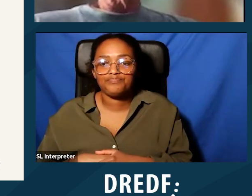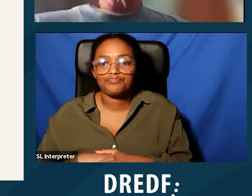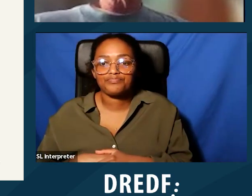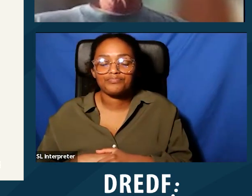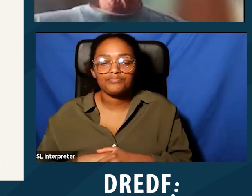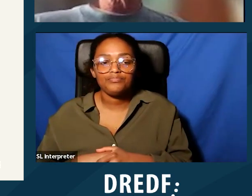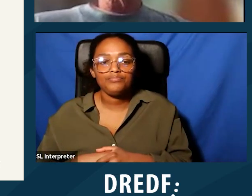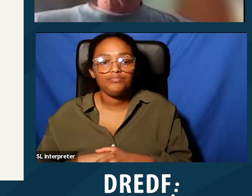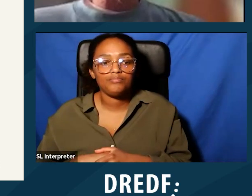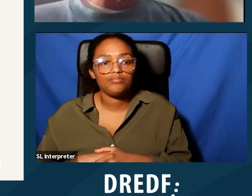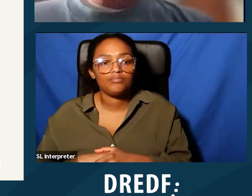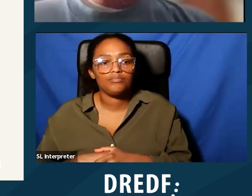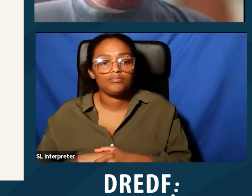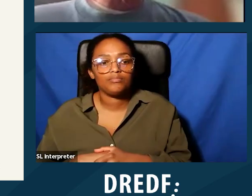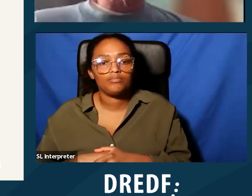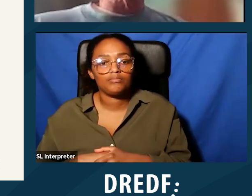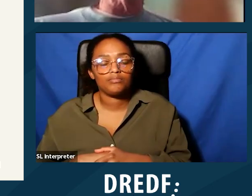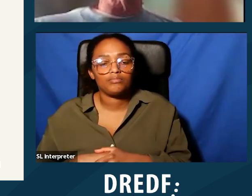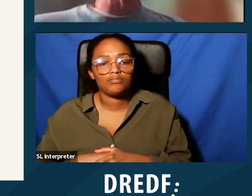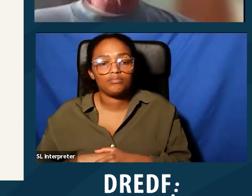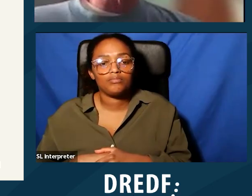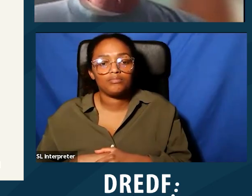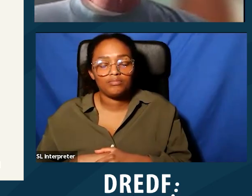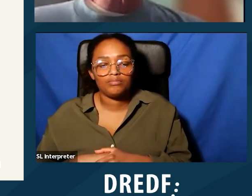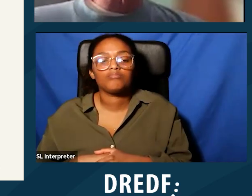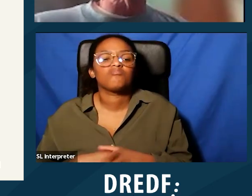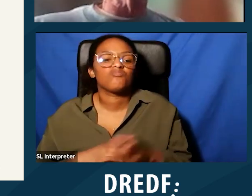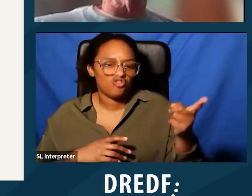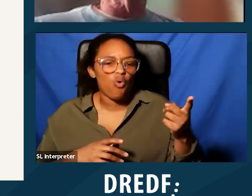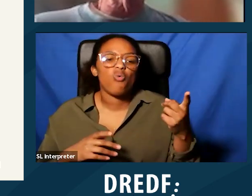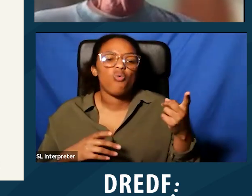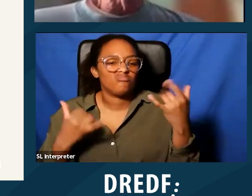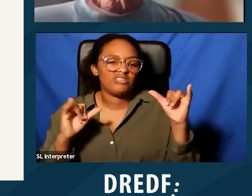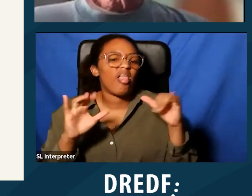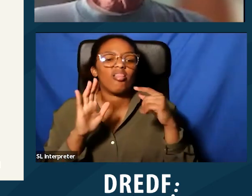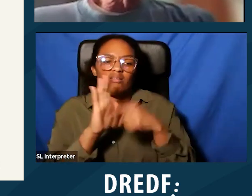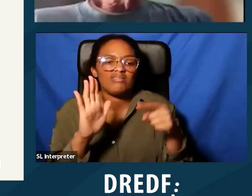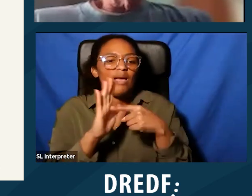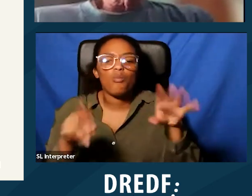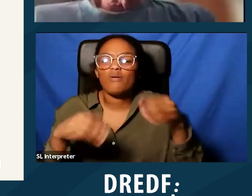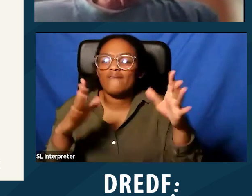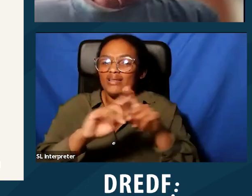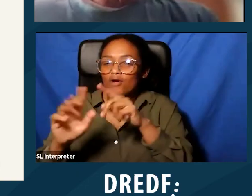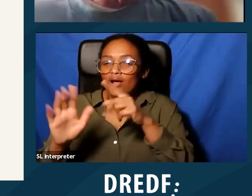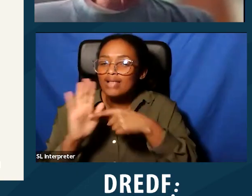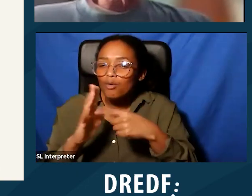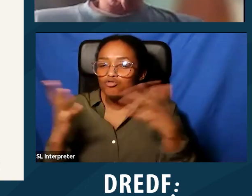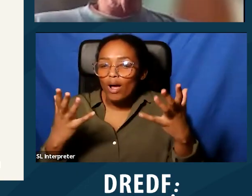So, again, the sample goes on, giving different examples. If you possibly can,